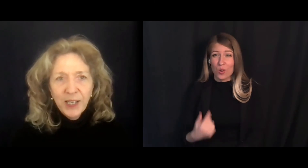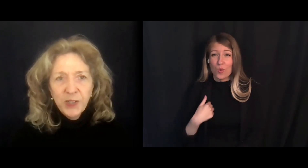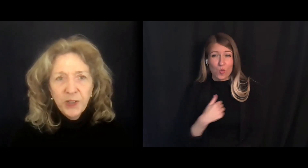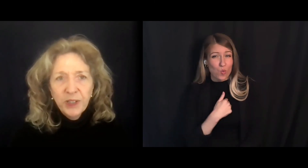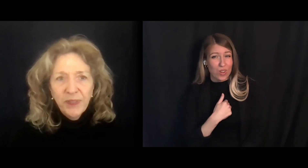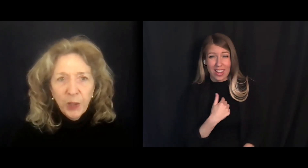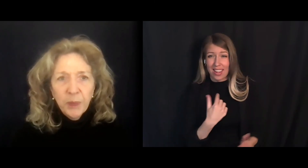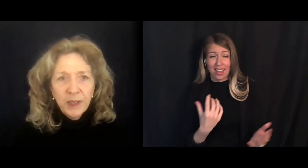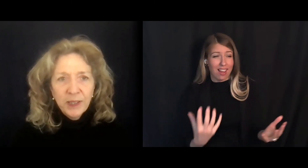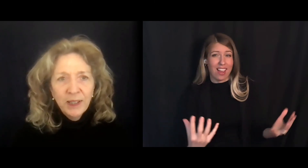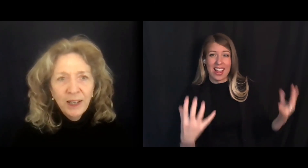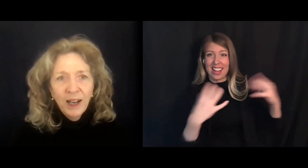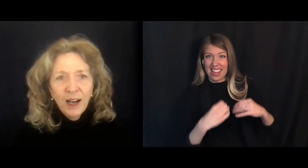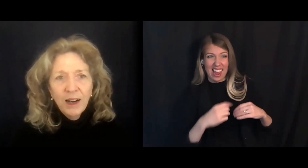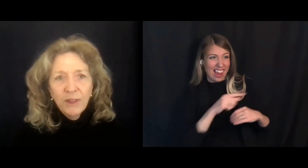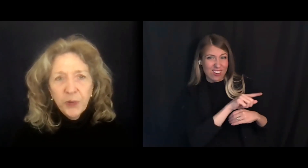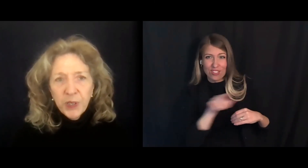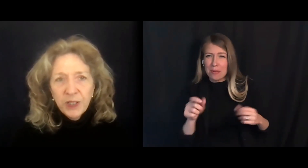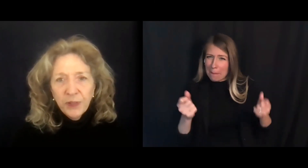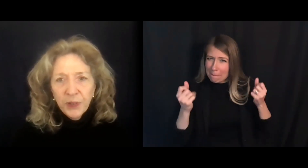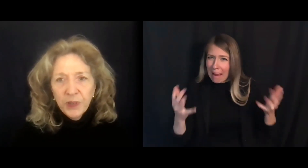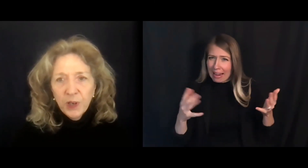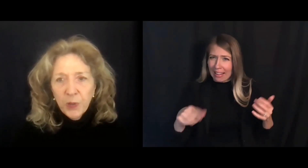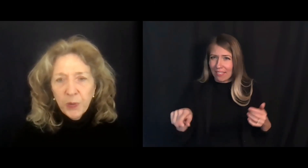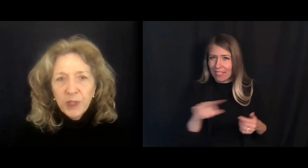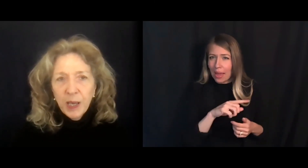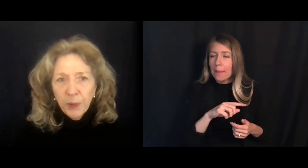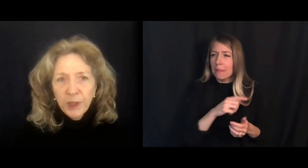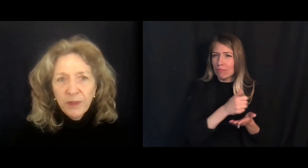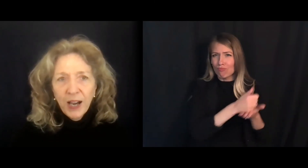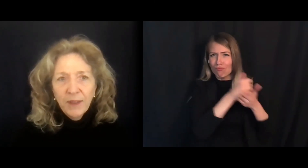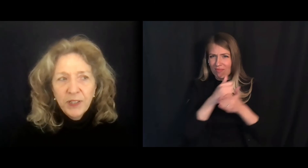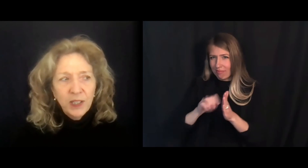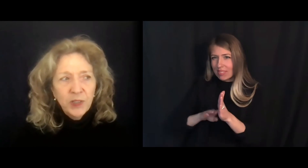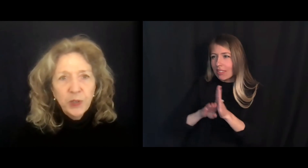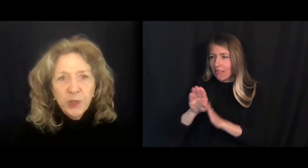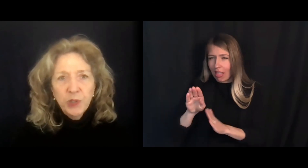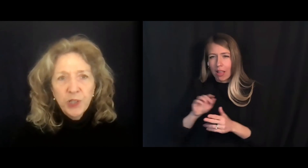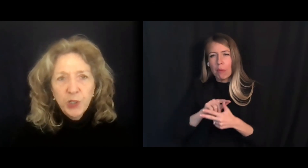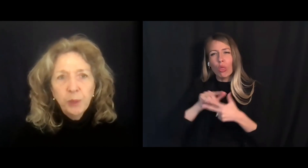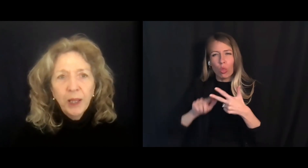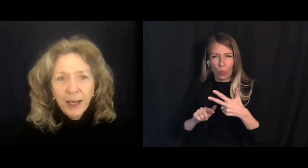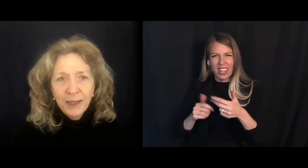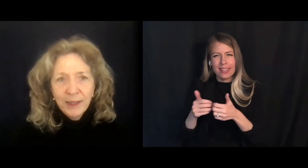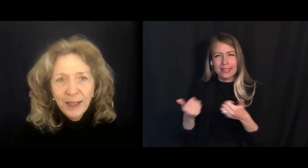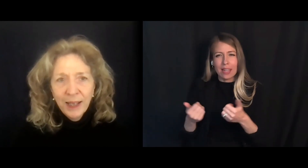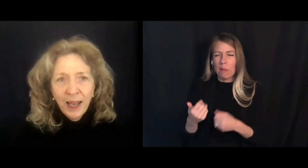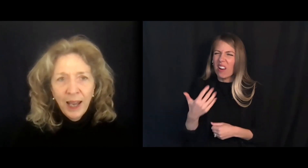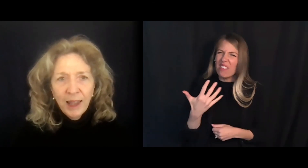into the development of three different, or three separate, five to six year strategic plans